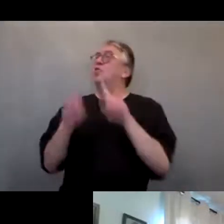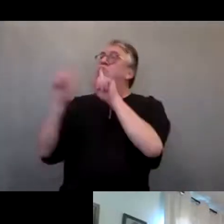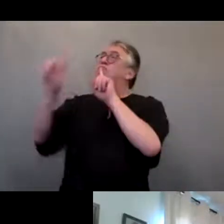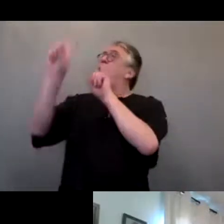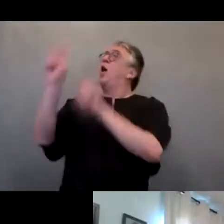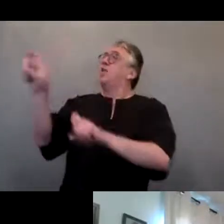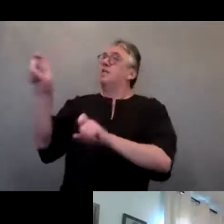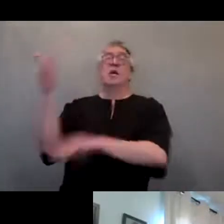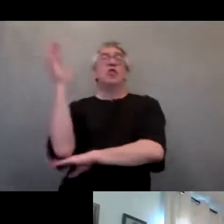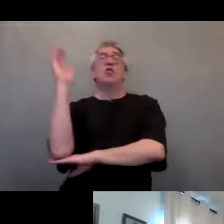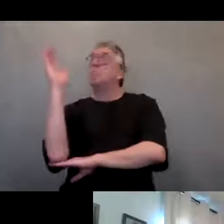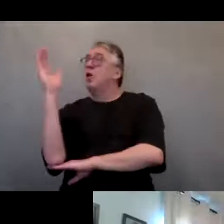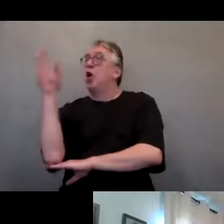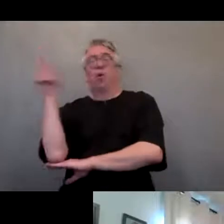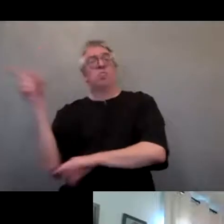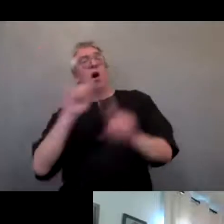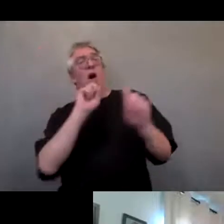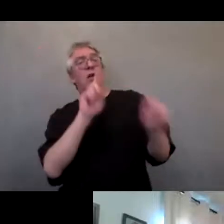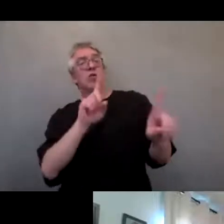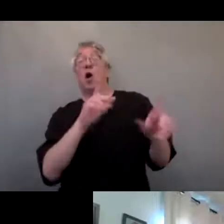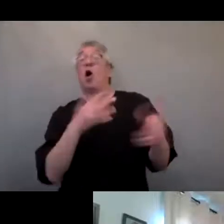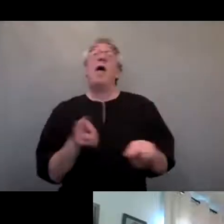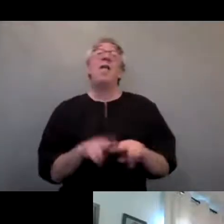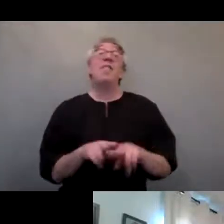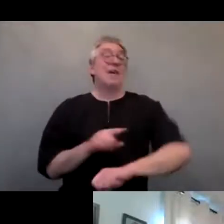have time. If not, the questions will be asked